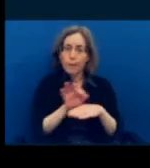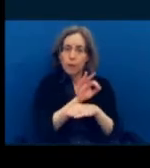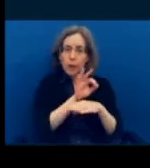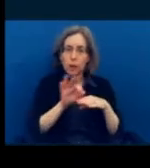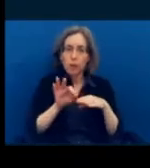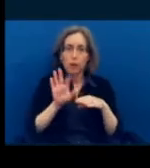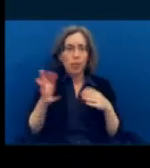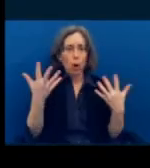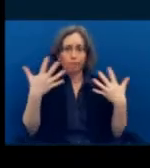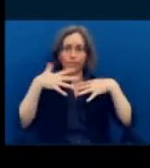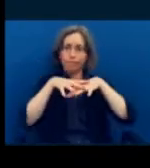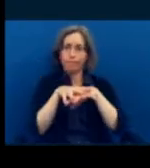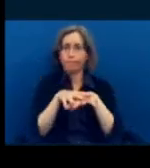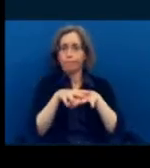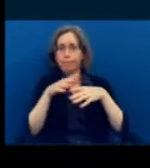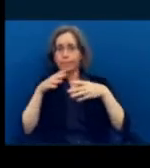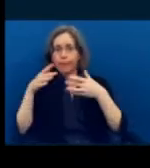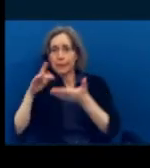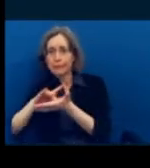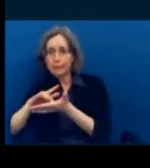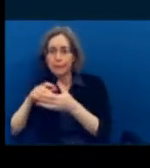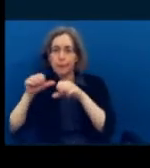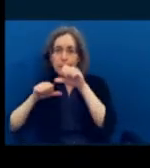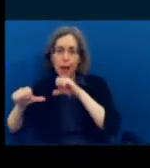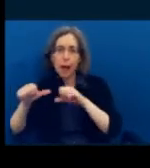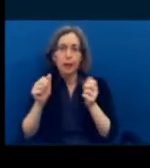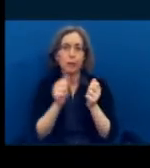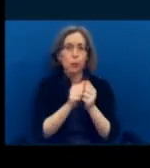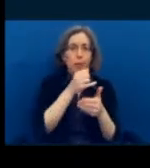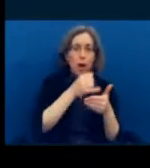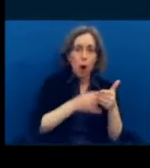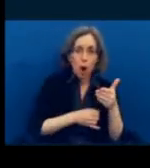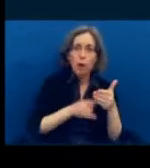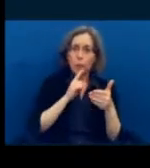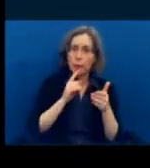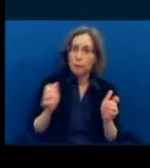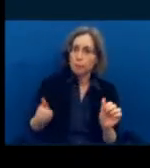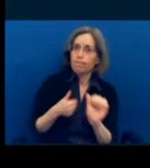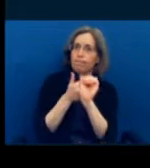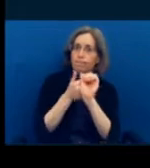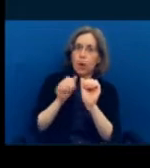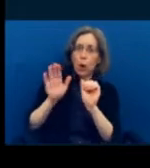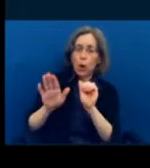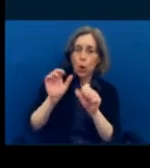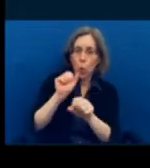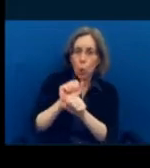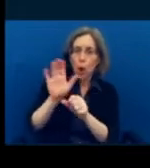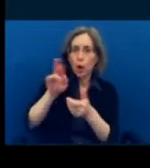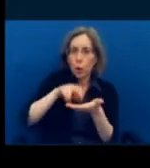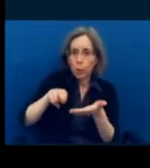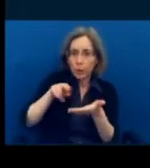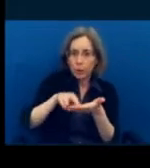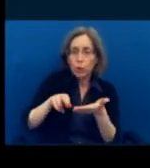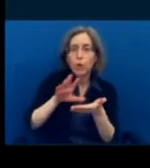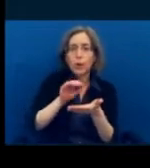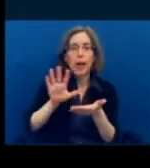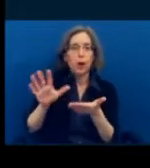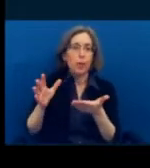HUMAN CONDITION THAT DRIVES MUCH OF HER ENDEAVOR TODAY AND FORMS HER RESEARCH IN THE VAST COLLECTIONS OF THE NATIONAL LIBRARY OF MEDICINE, INITIAL